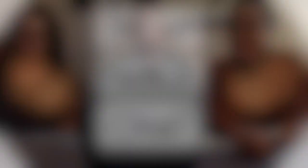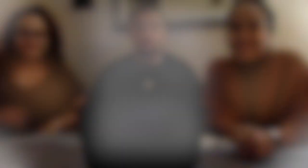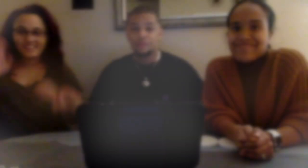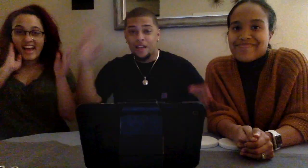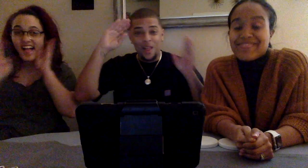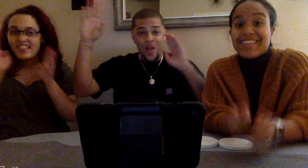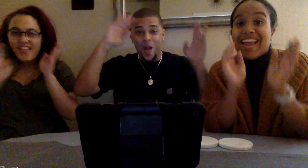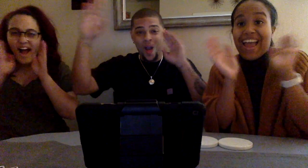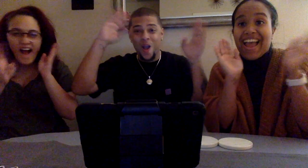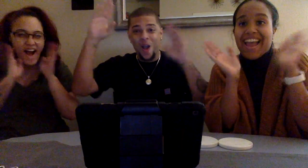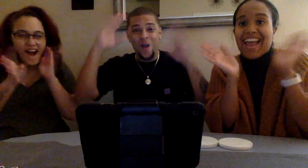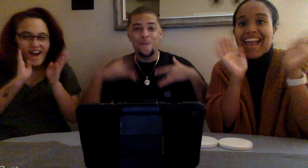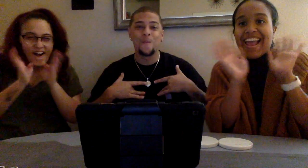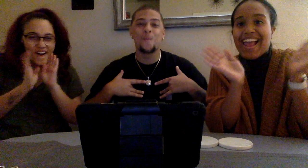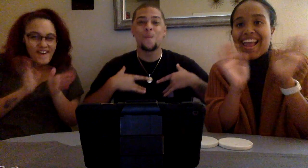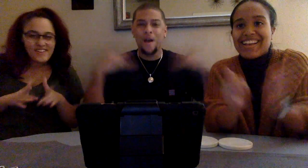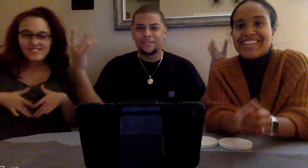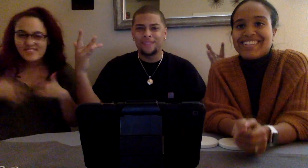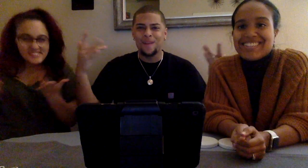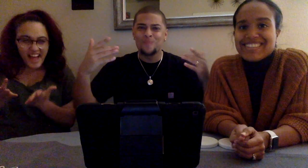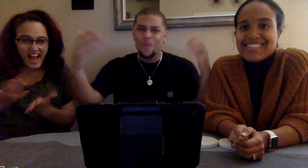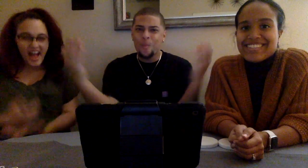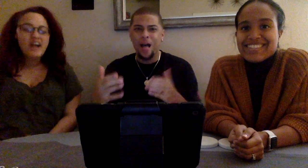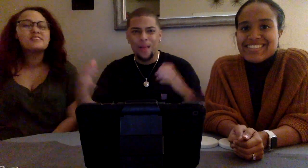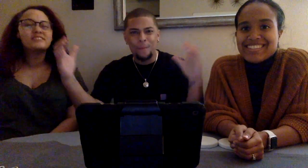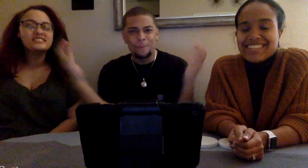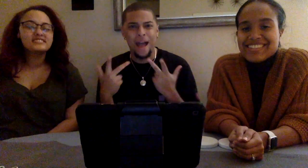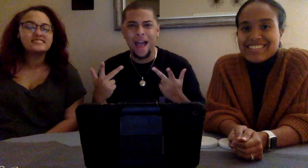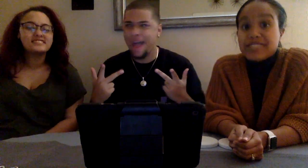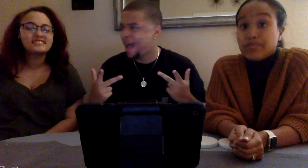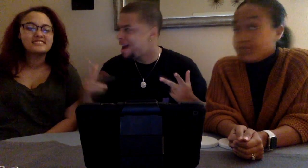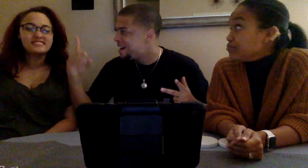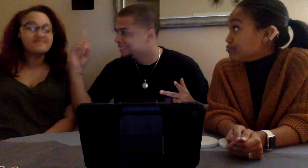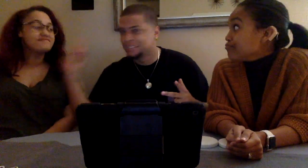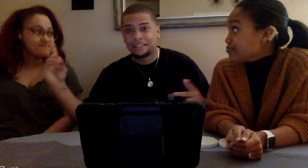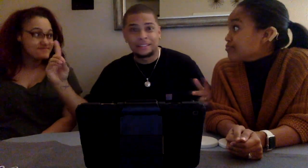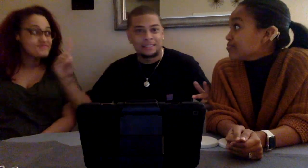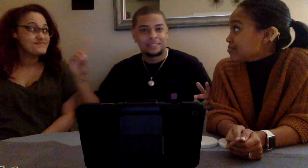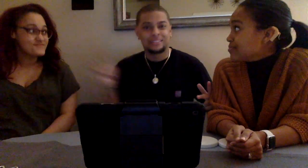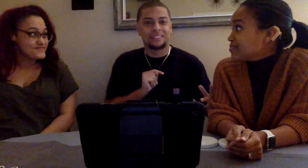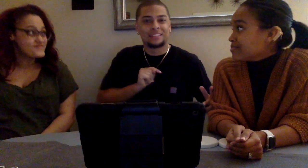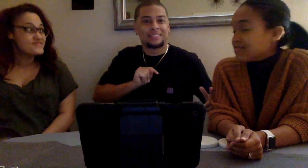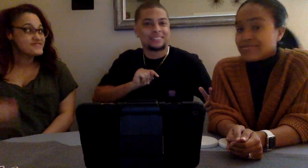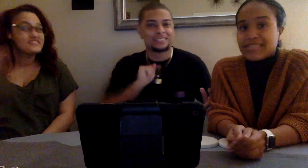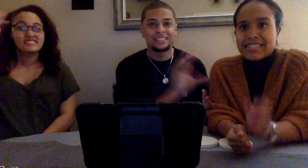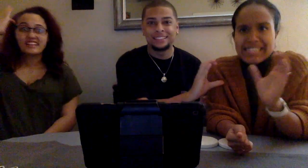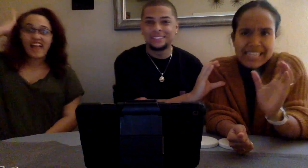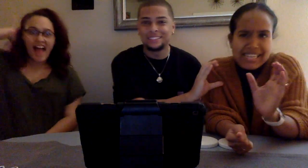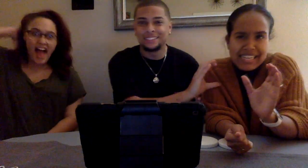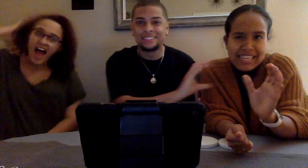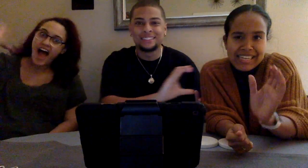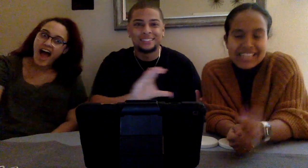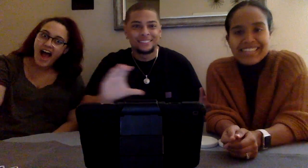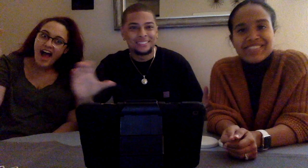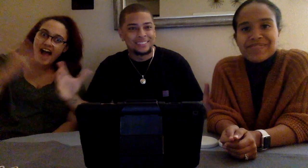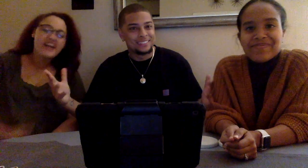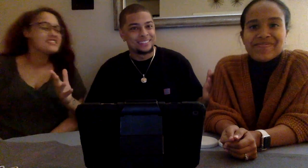All: Hello! Daisy & Dante: What's up? Dante: Welcome back! D.... T.... Dante & Vicky: C!